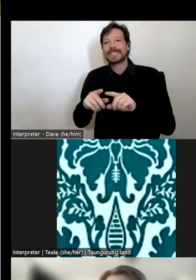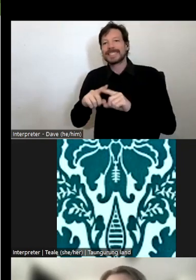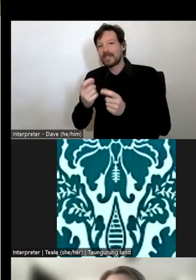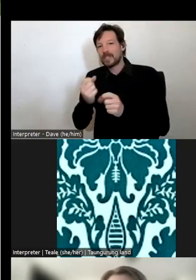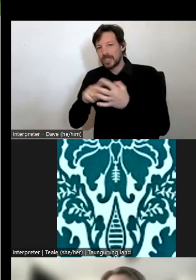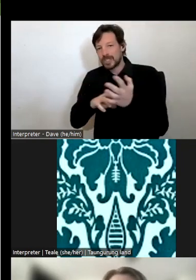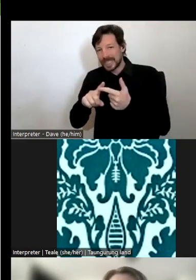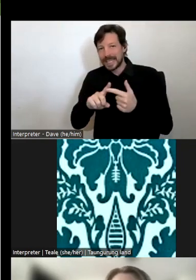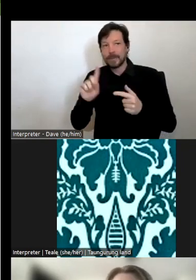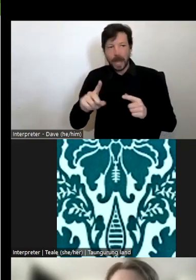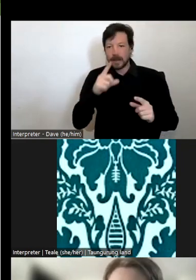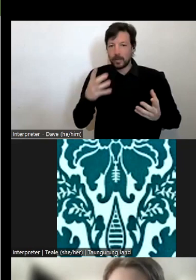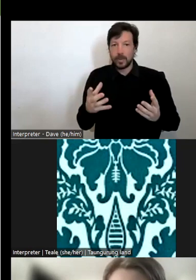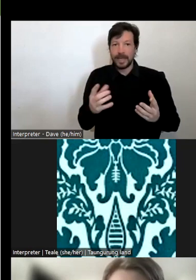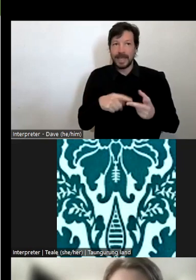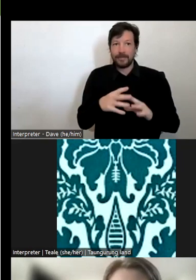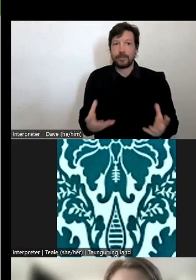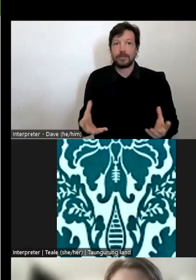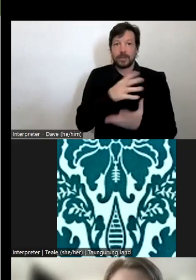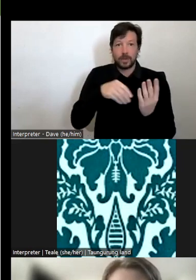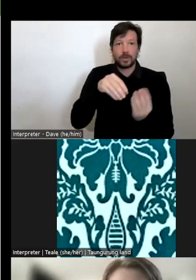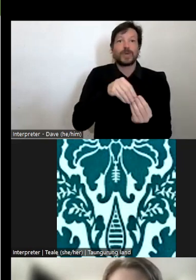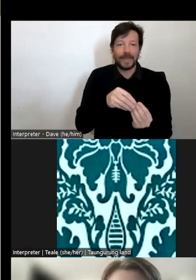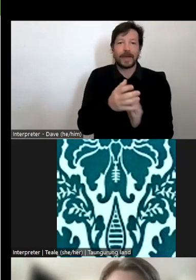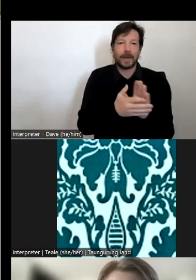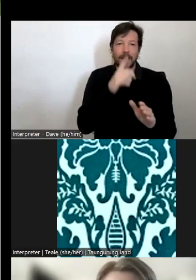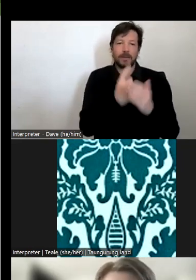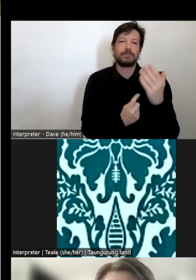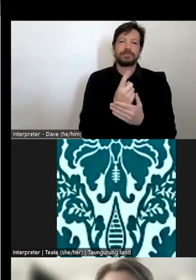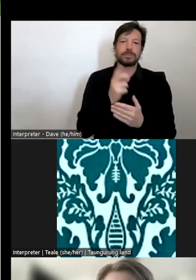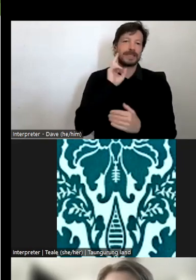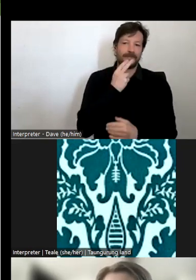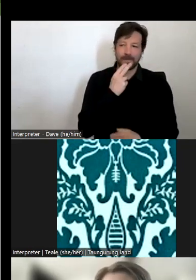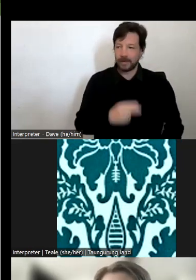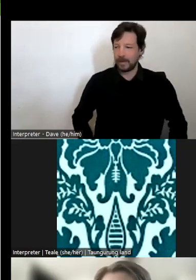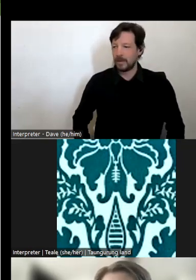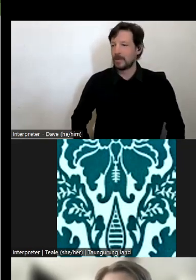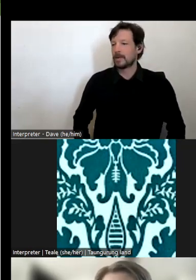just meaning different on each chromosome. And so on that picture there,